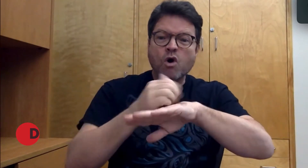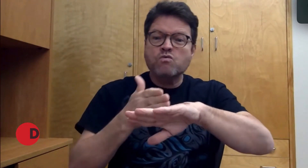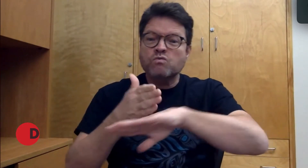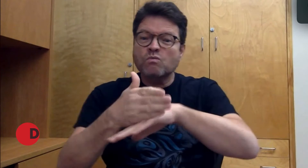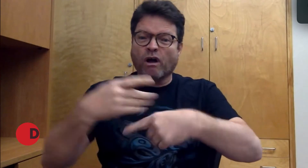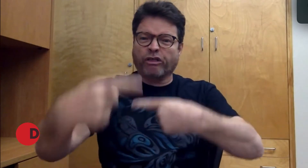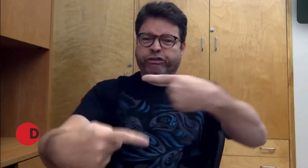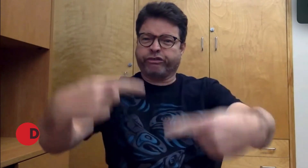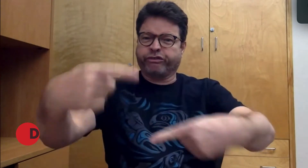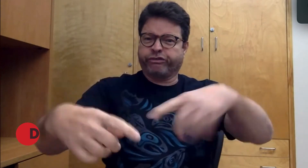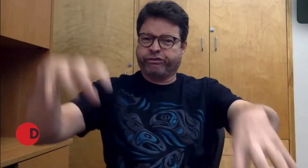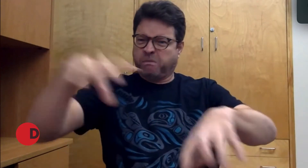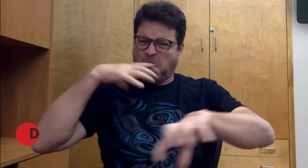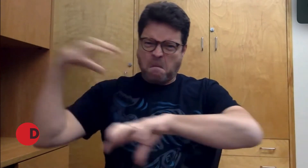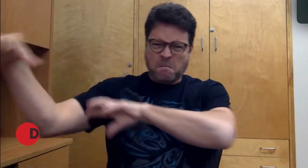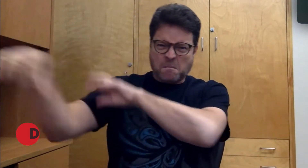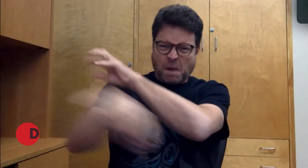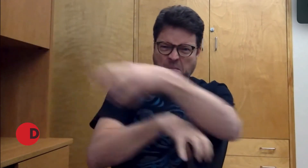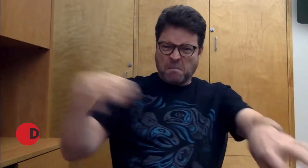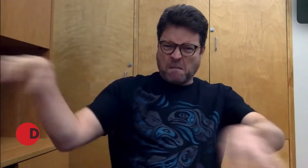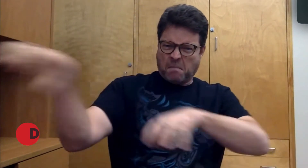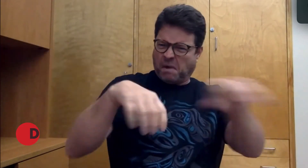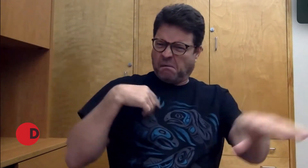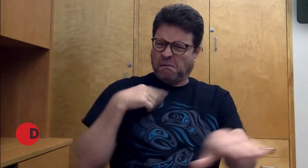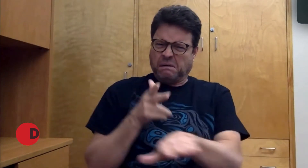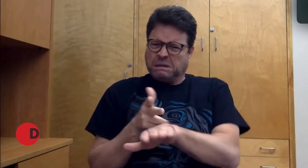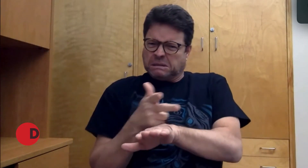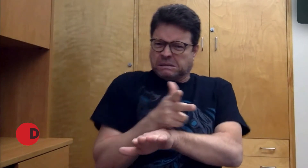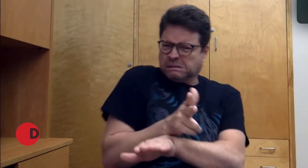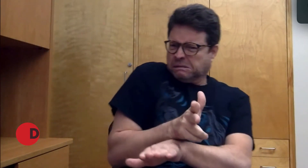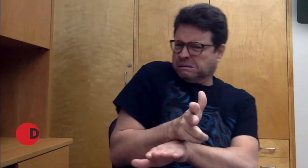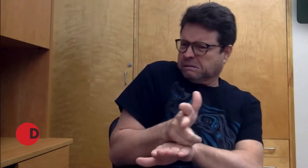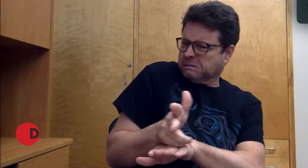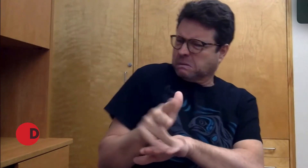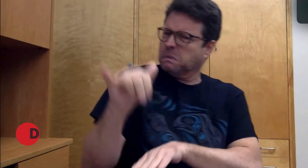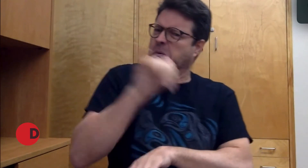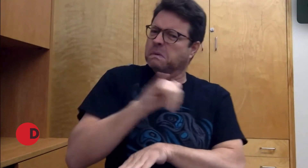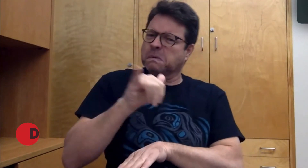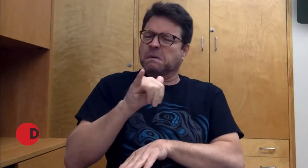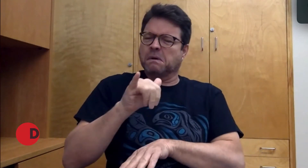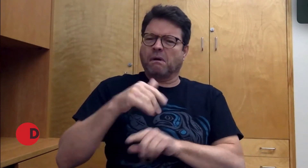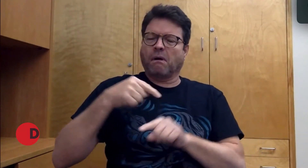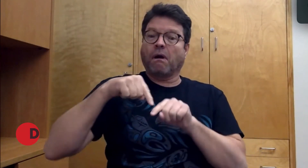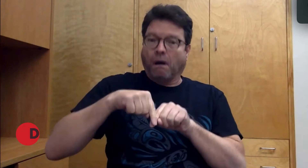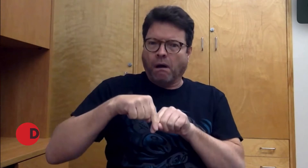Rocks and wood debris filled the road and I had to maneuver through carefully.